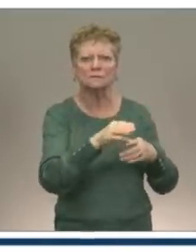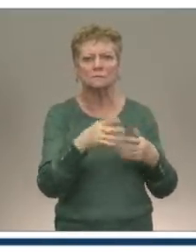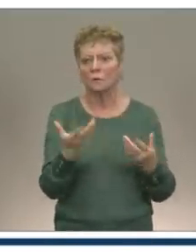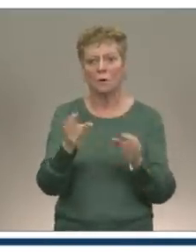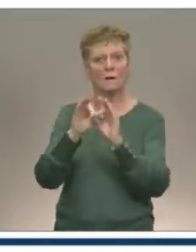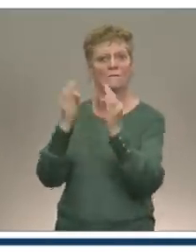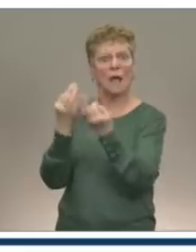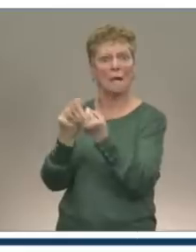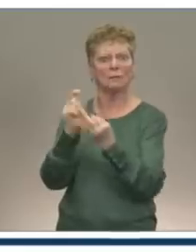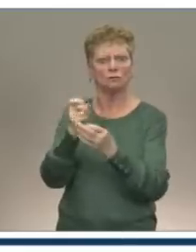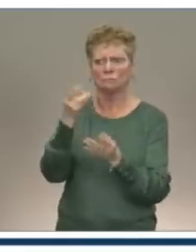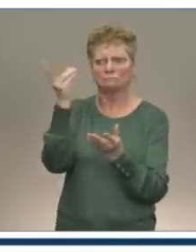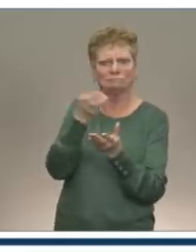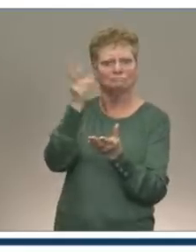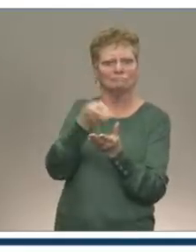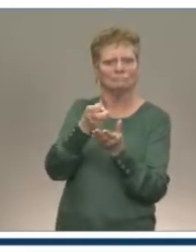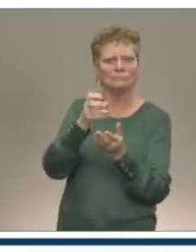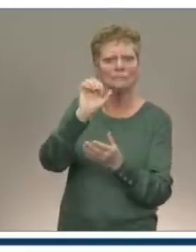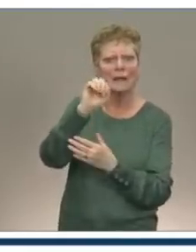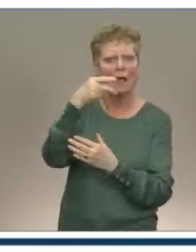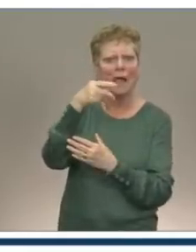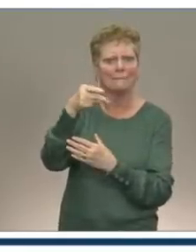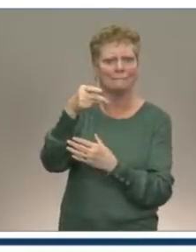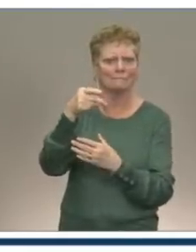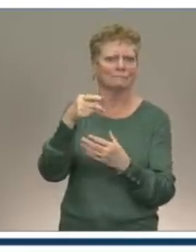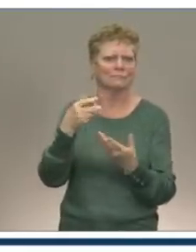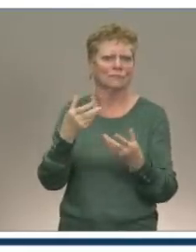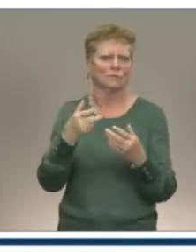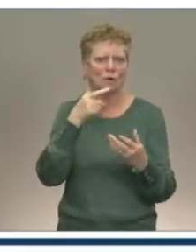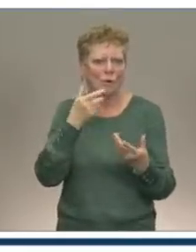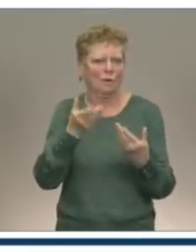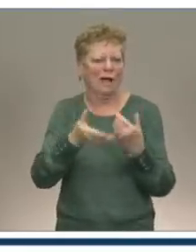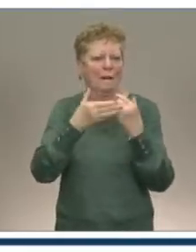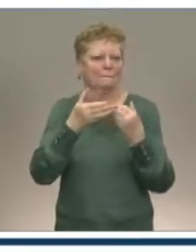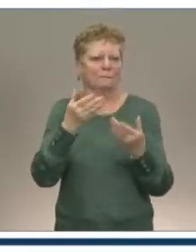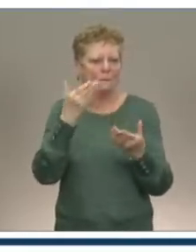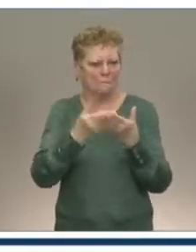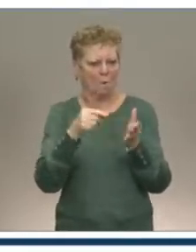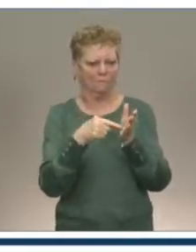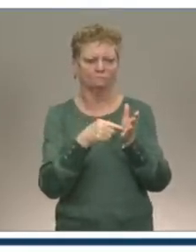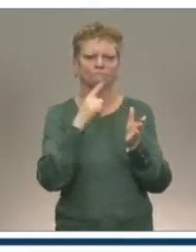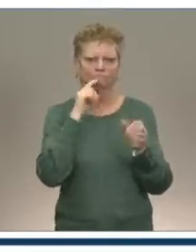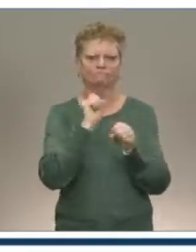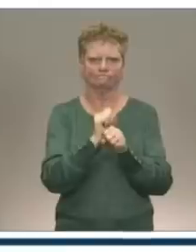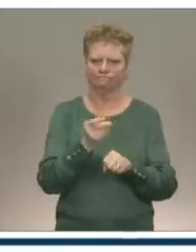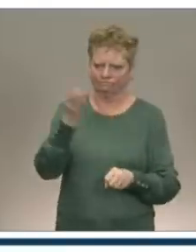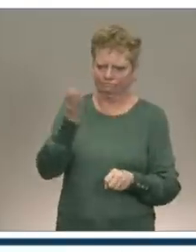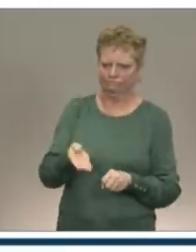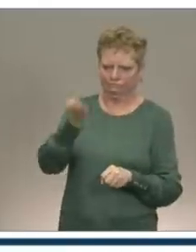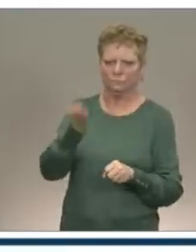app as a way it helps avoid fraudulent proof of vaccination if you're actually reading the qr code